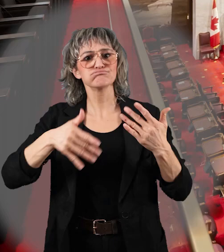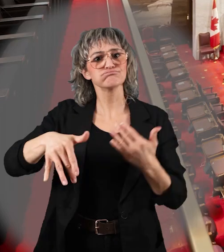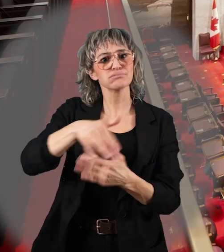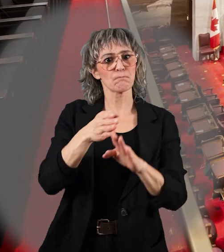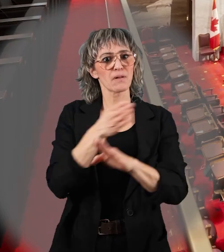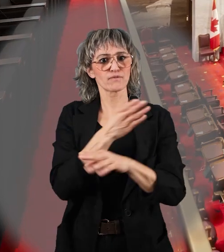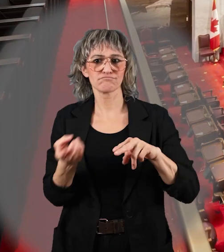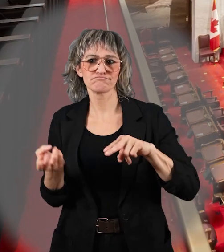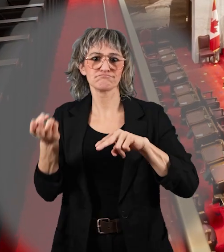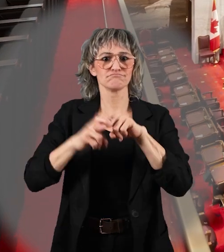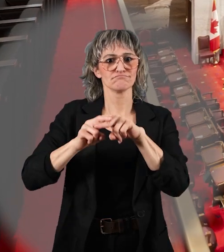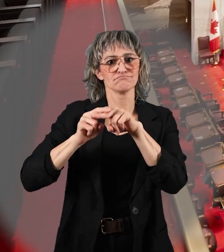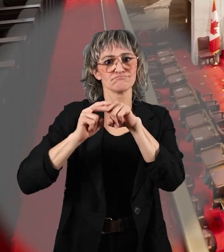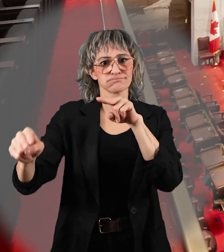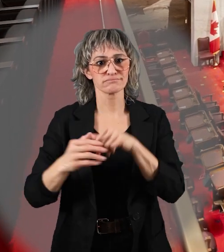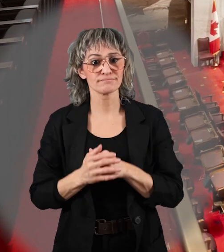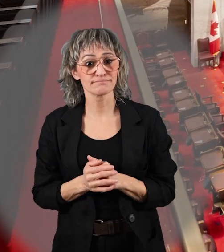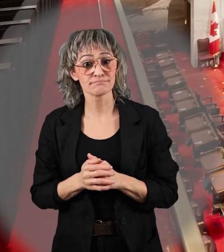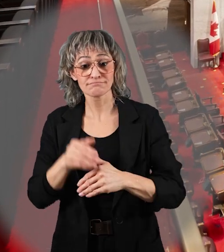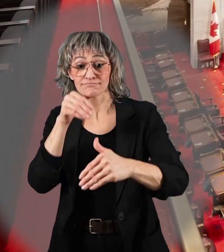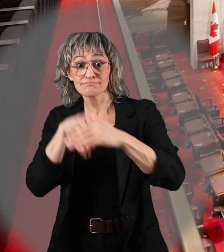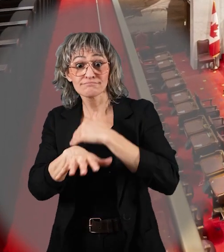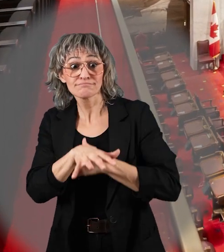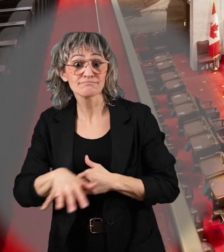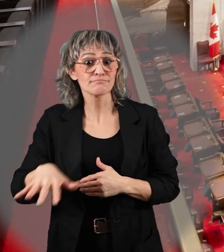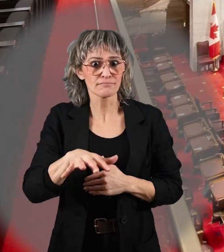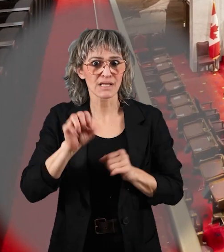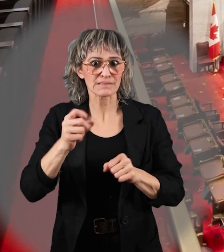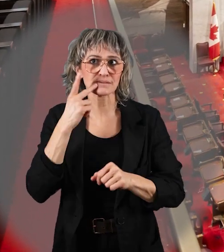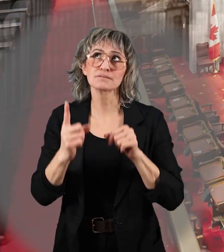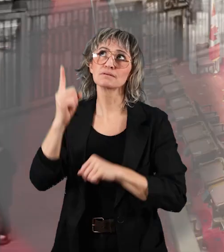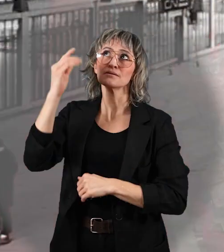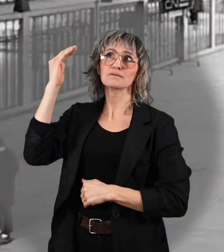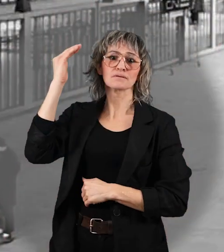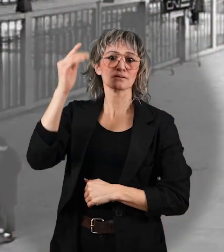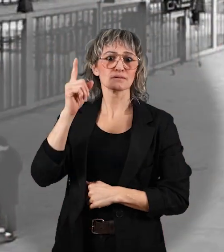The Senate Chamber is now located in what was once the train station’s